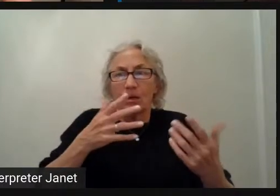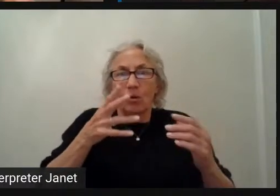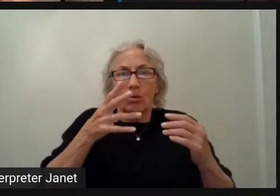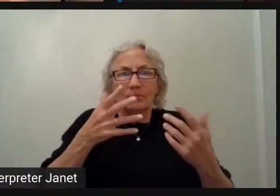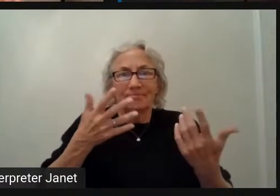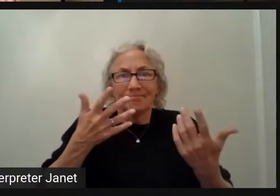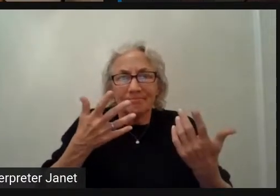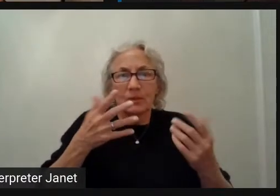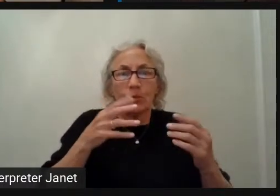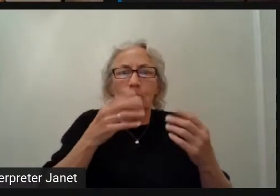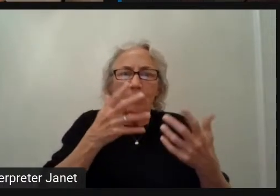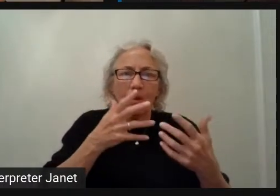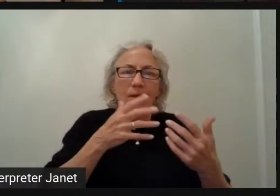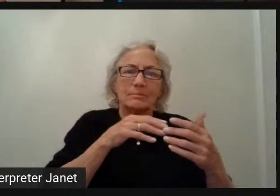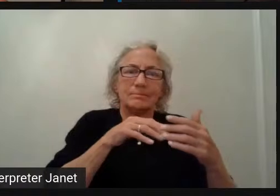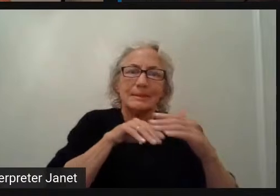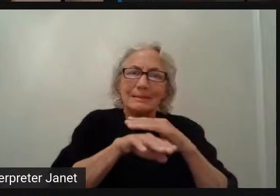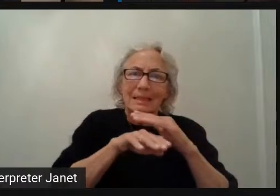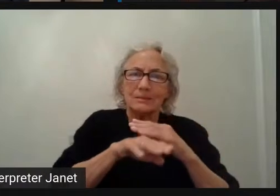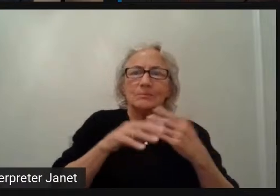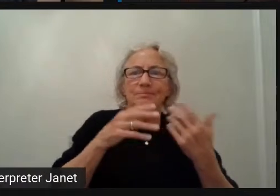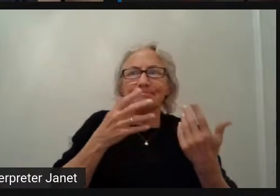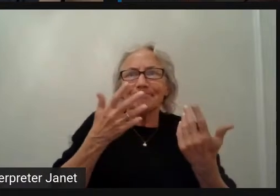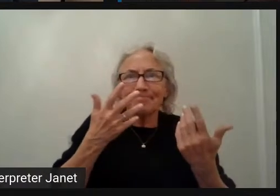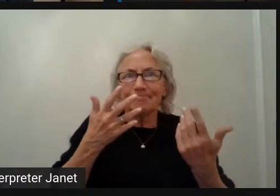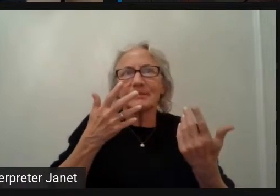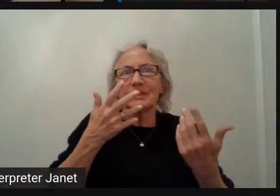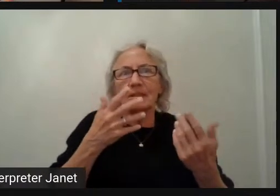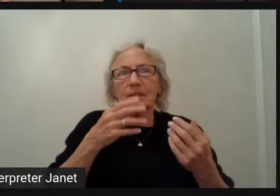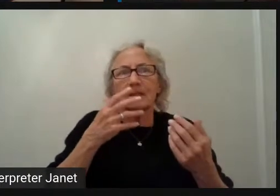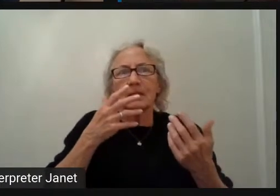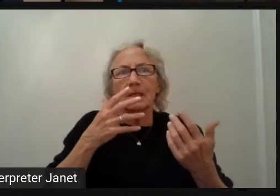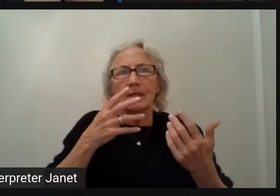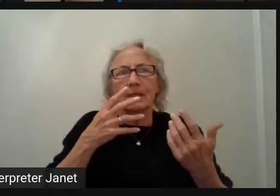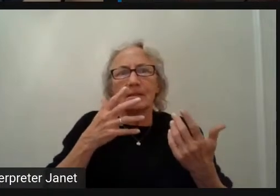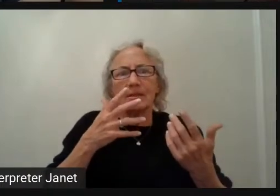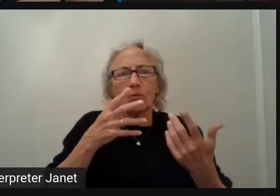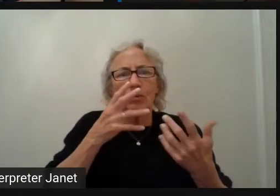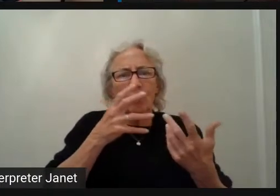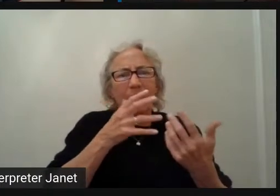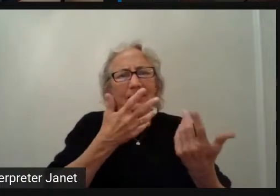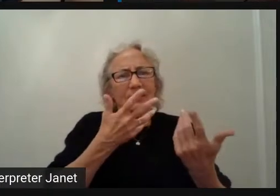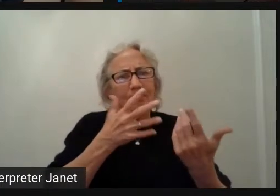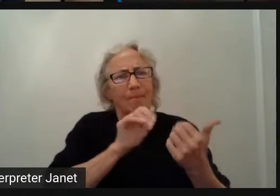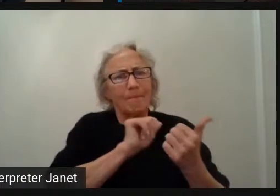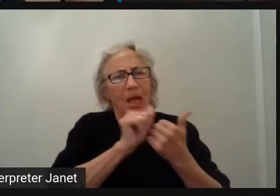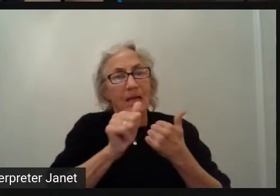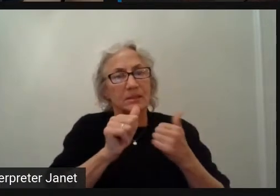It sounds hard. We are not taking care of accessibility, we are taking care of fixing things to make it